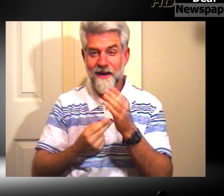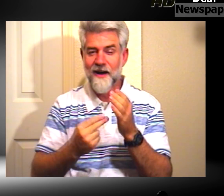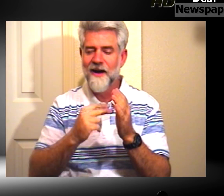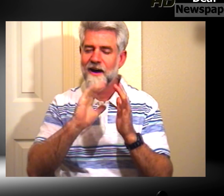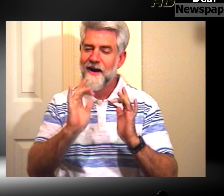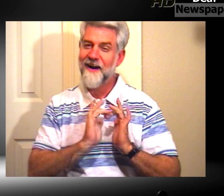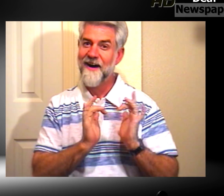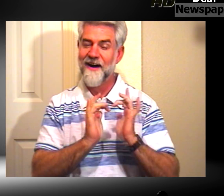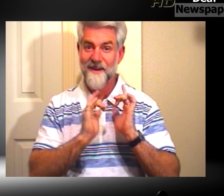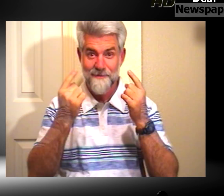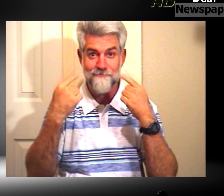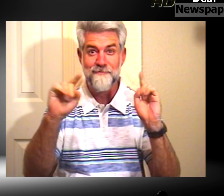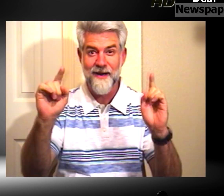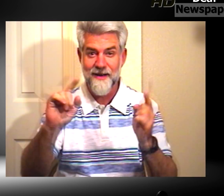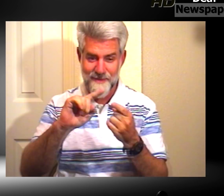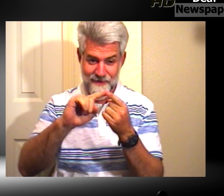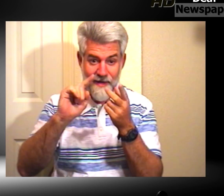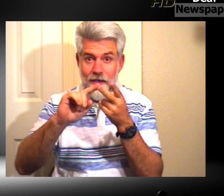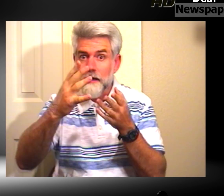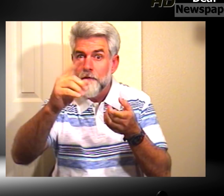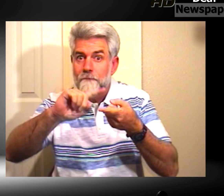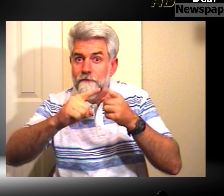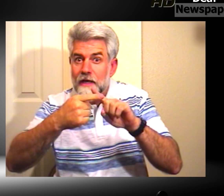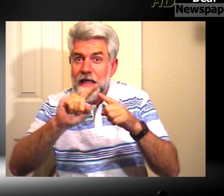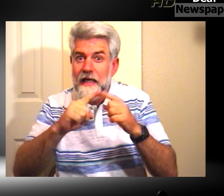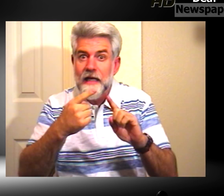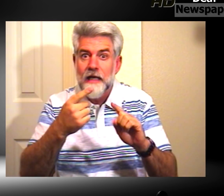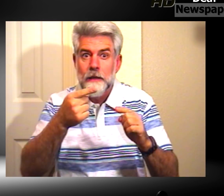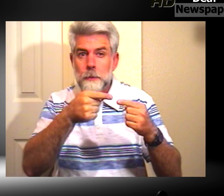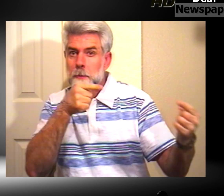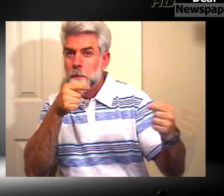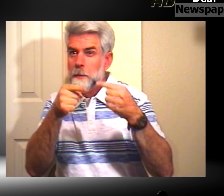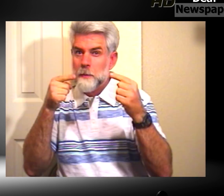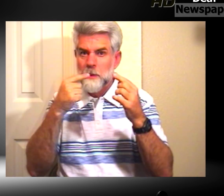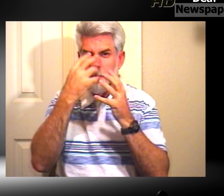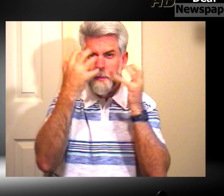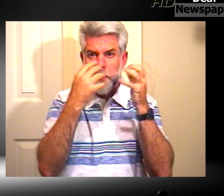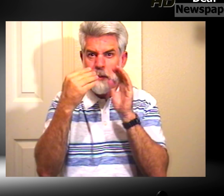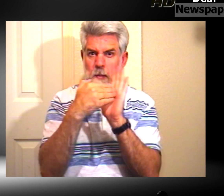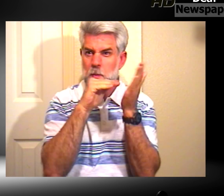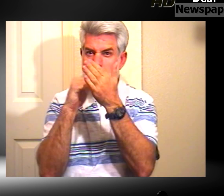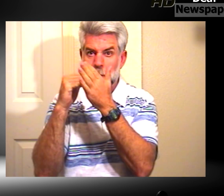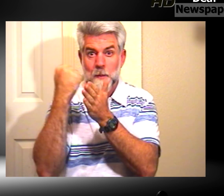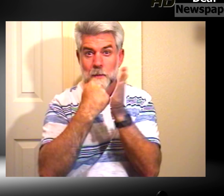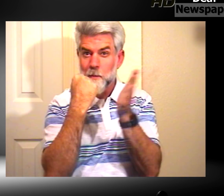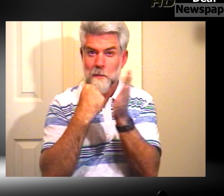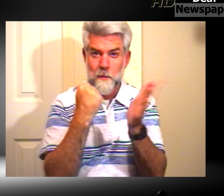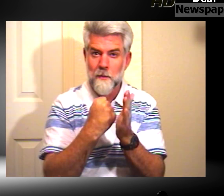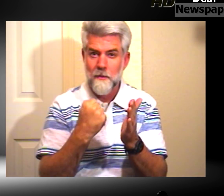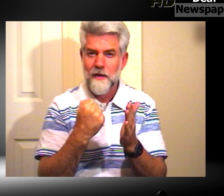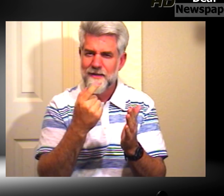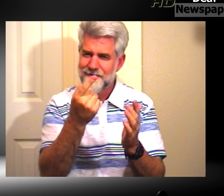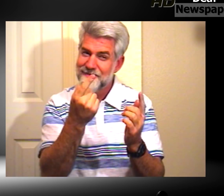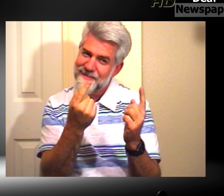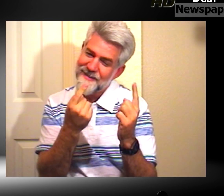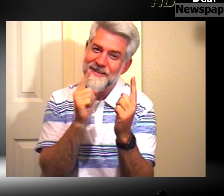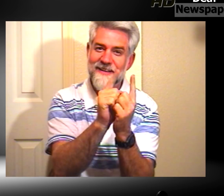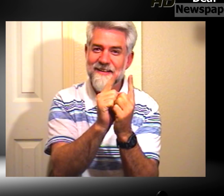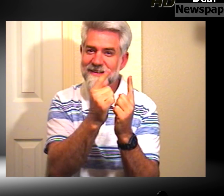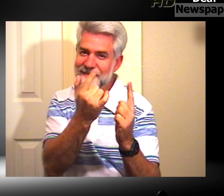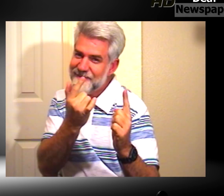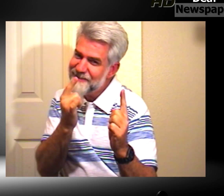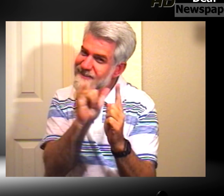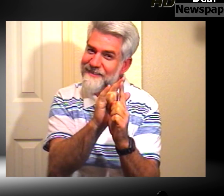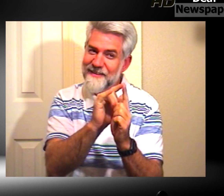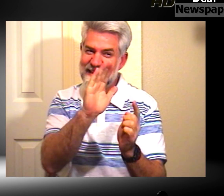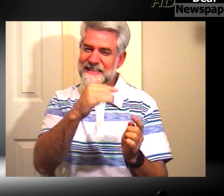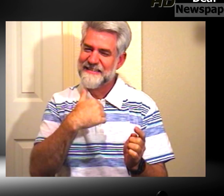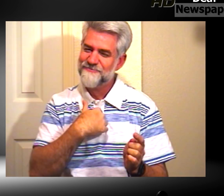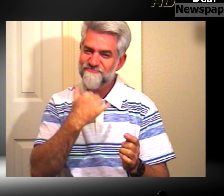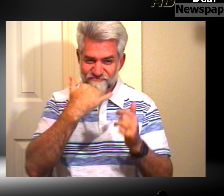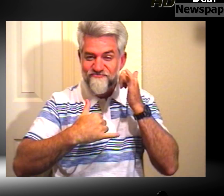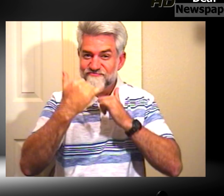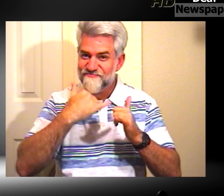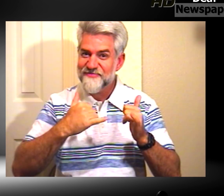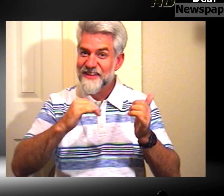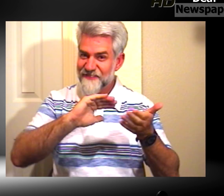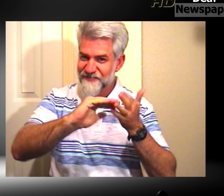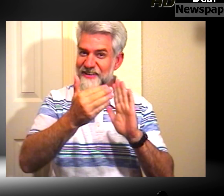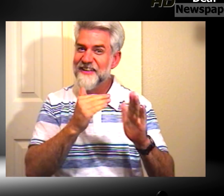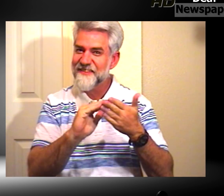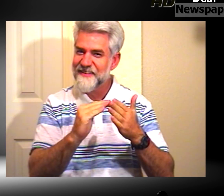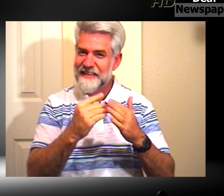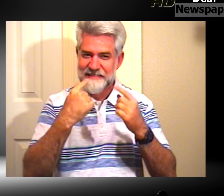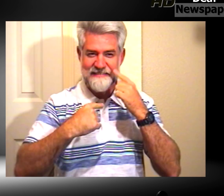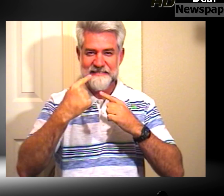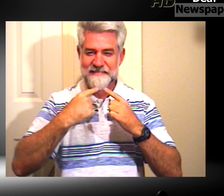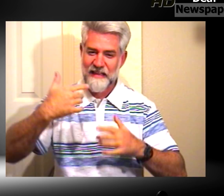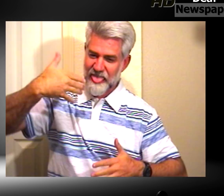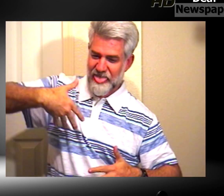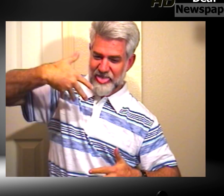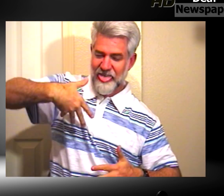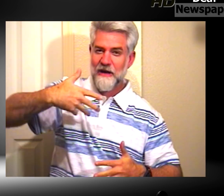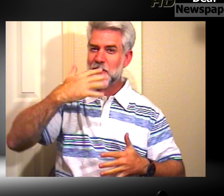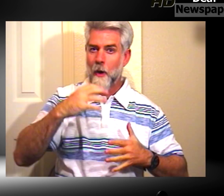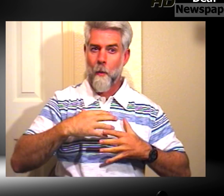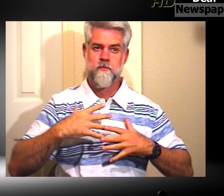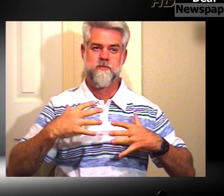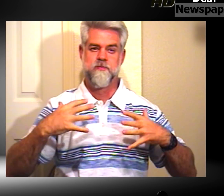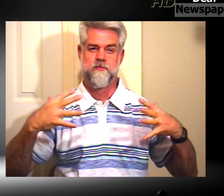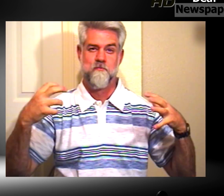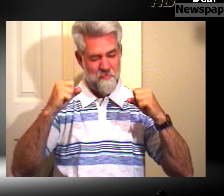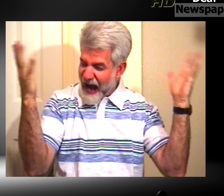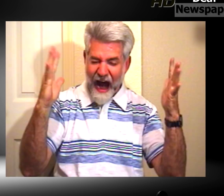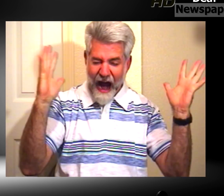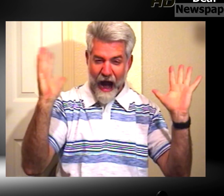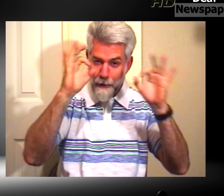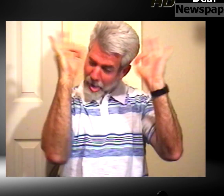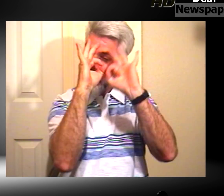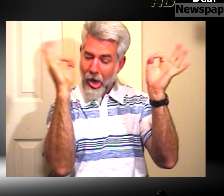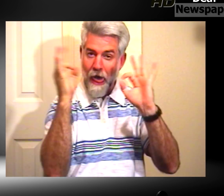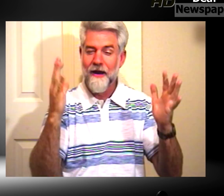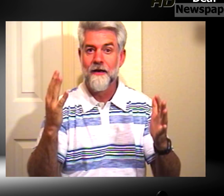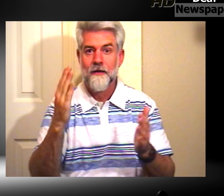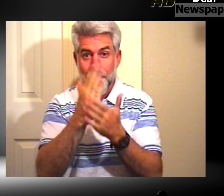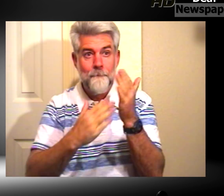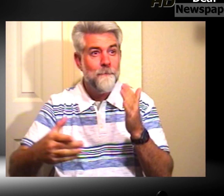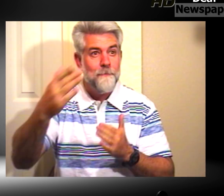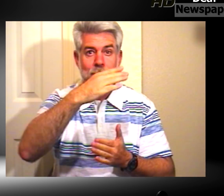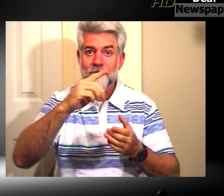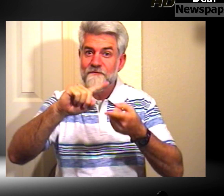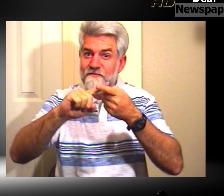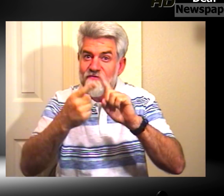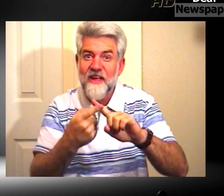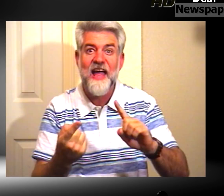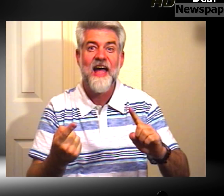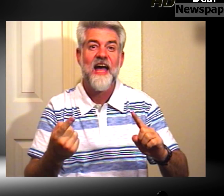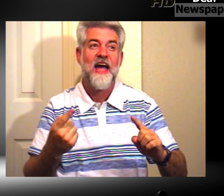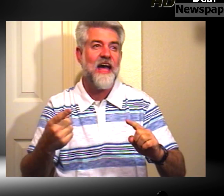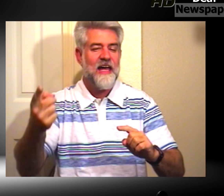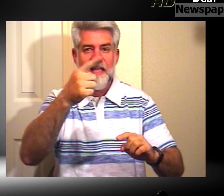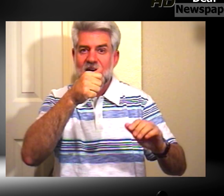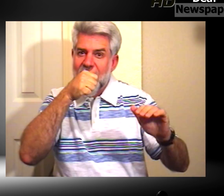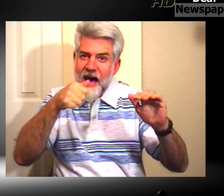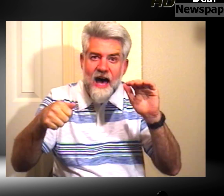Don't get angry blowing up like a balloon until you pop, forgive your friends and family.